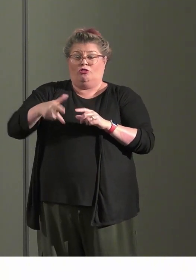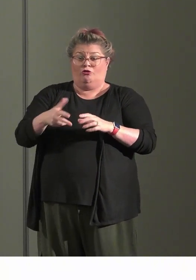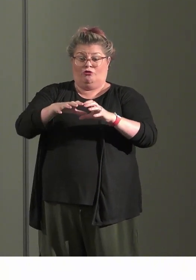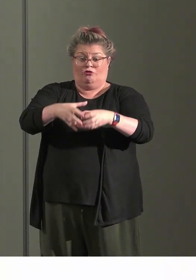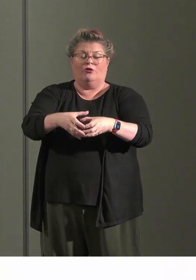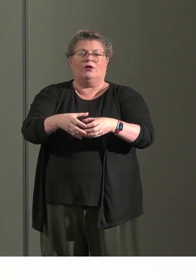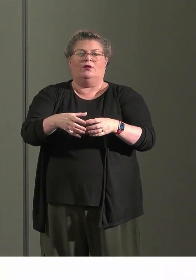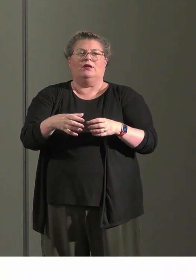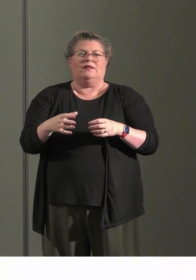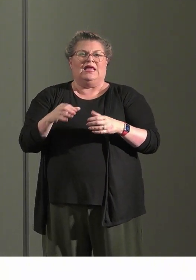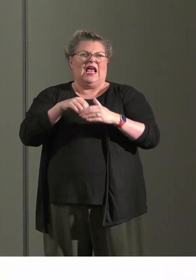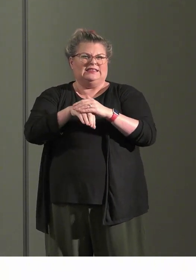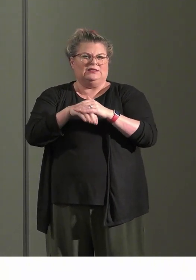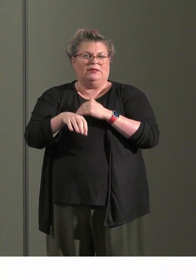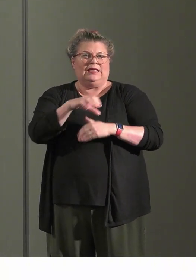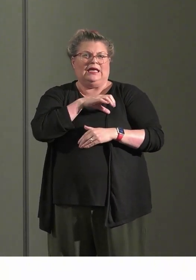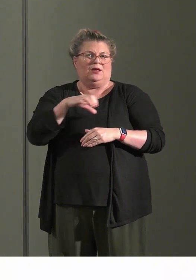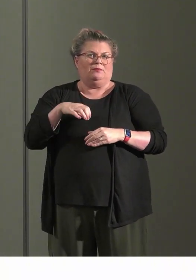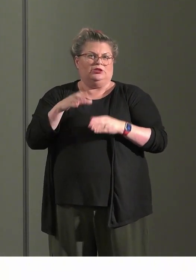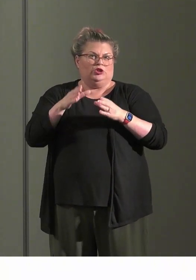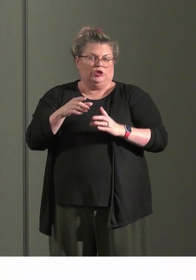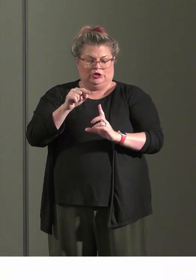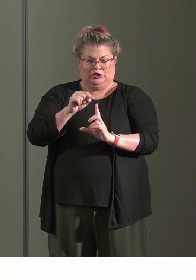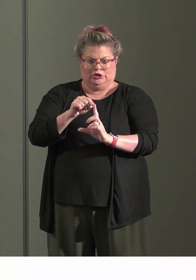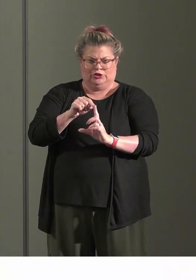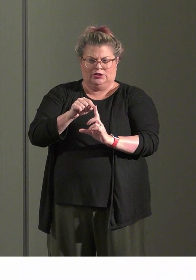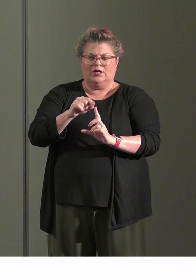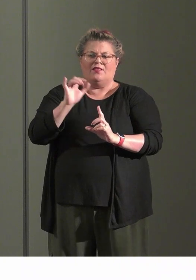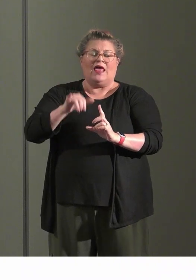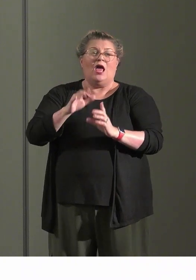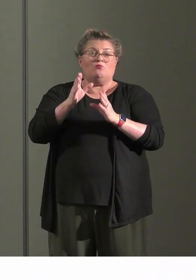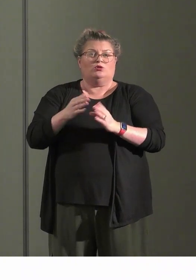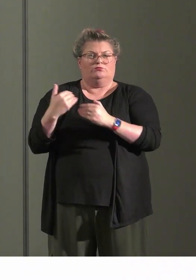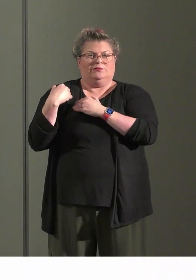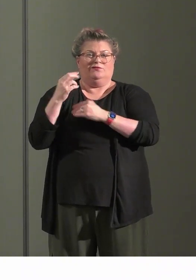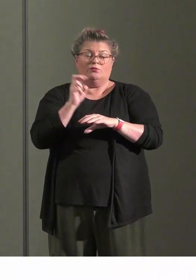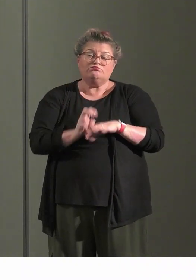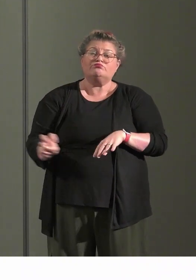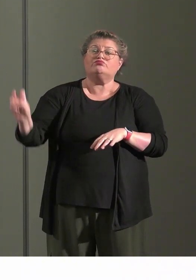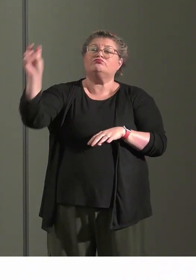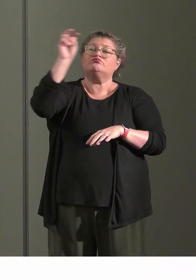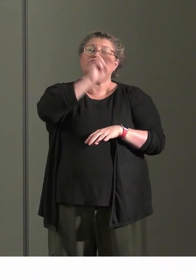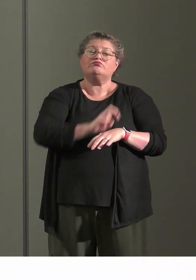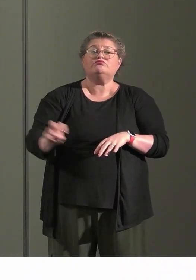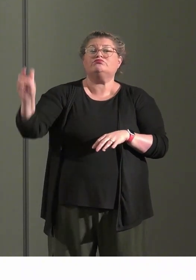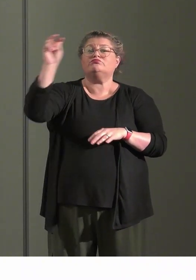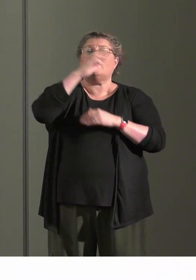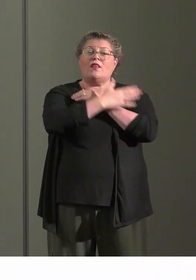commissioner they go around the country to speak to the communities and understanding where there